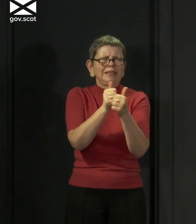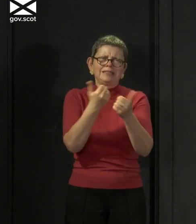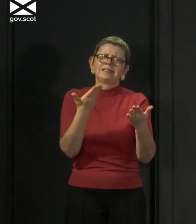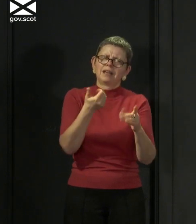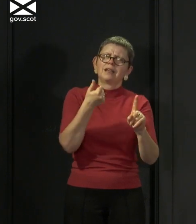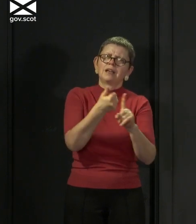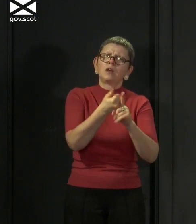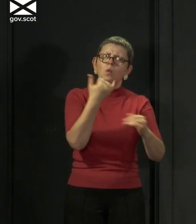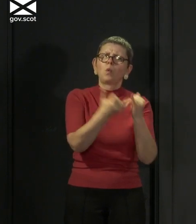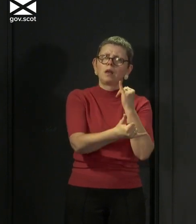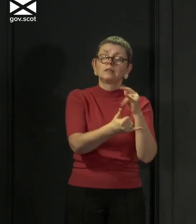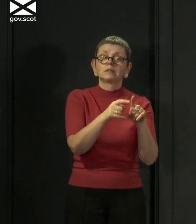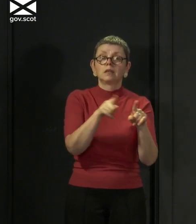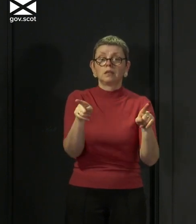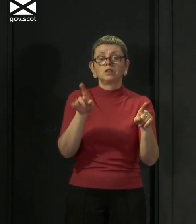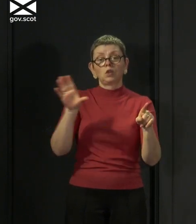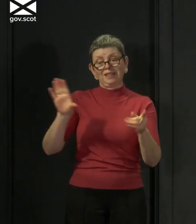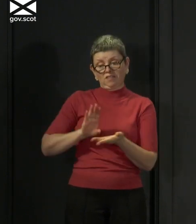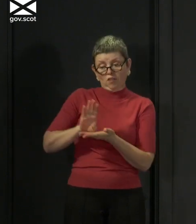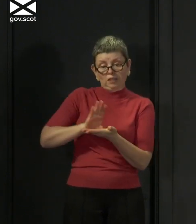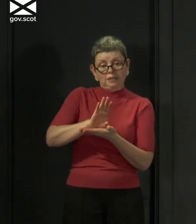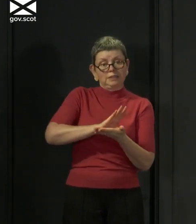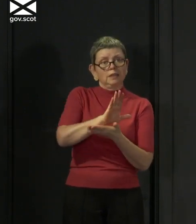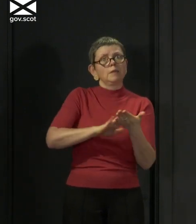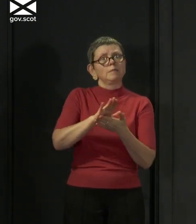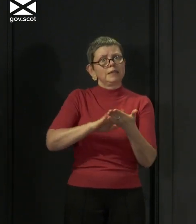problems that they have. And it will help to safeguard jobs for the future as we work